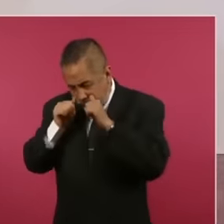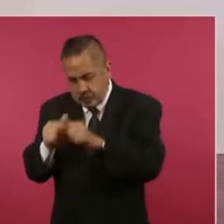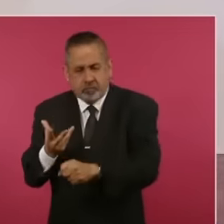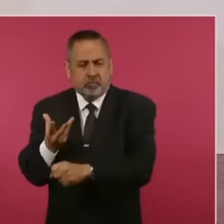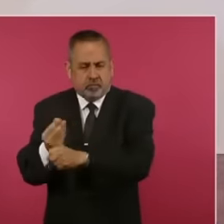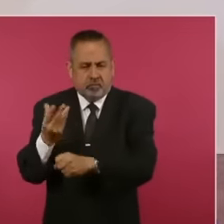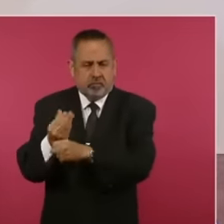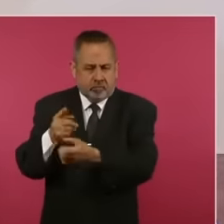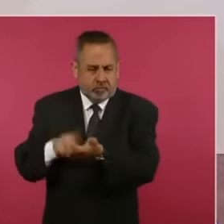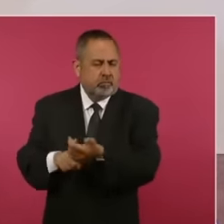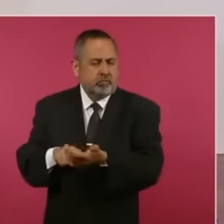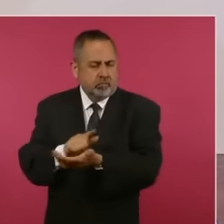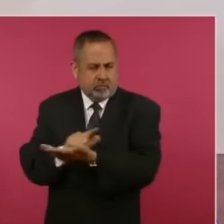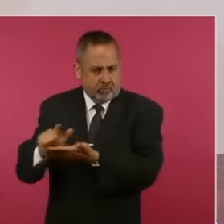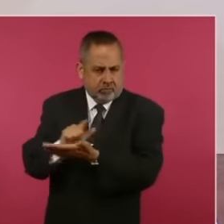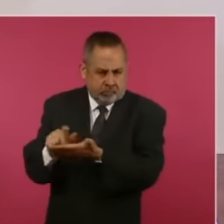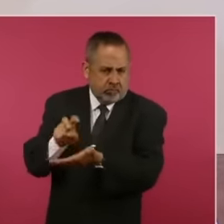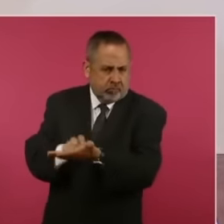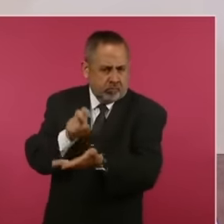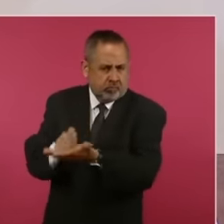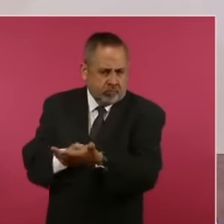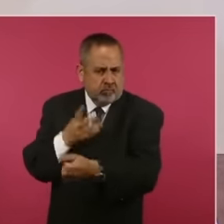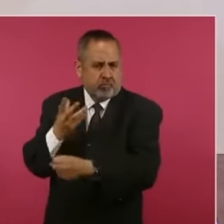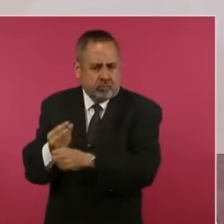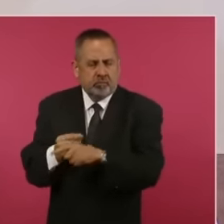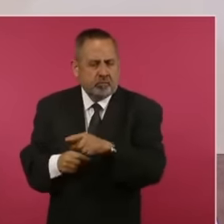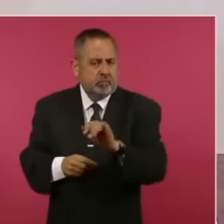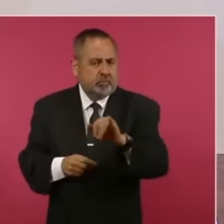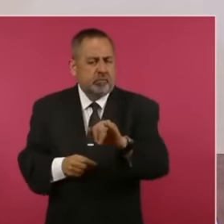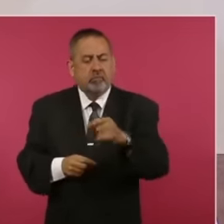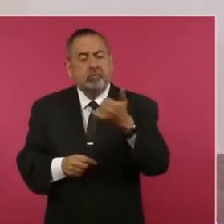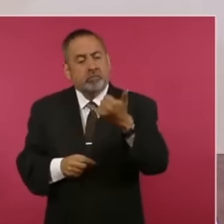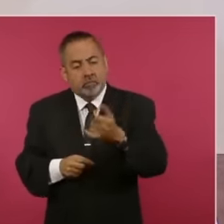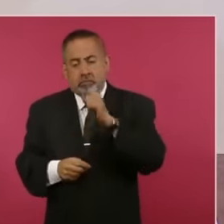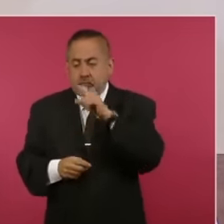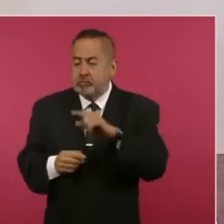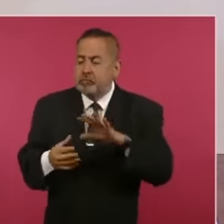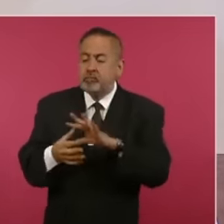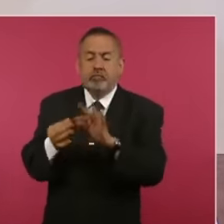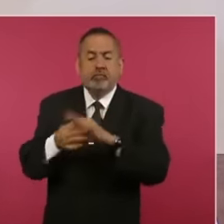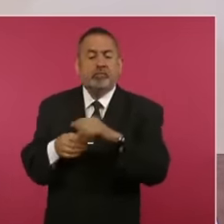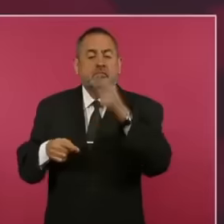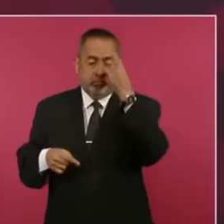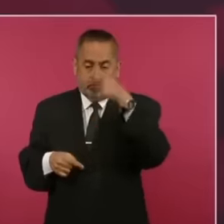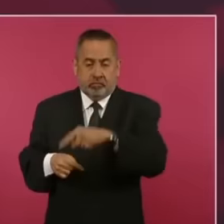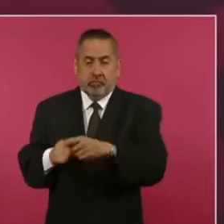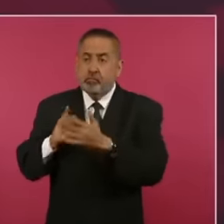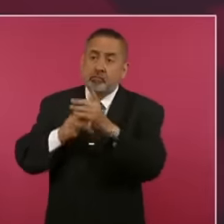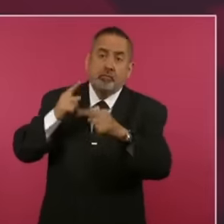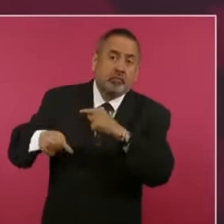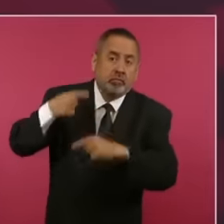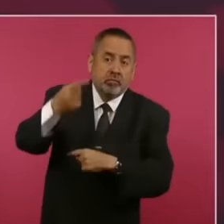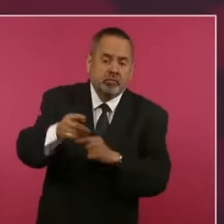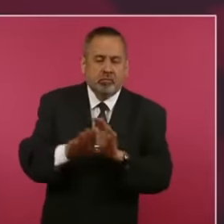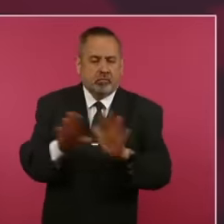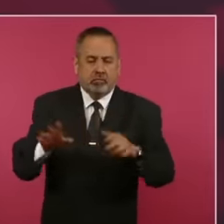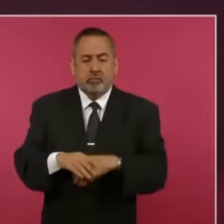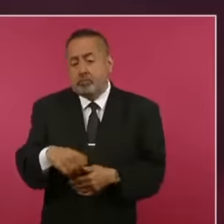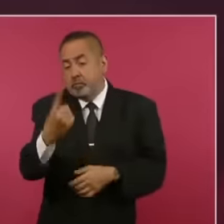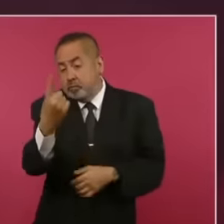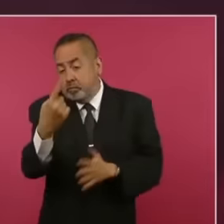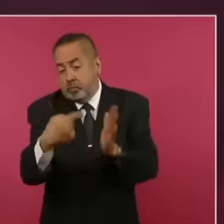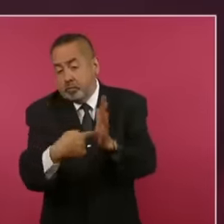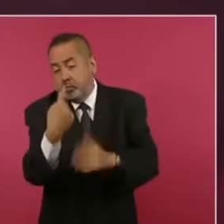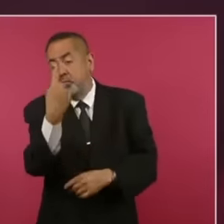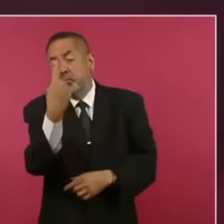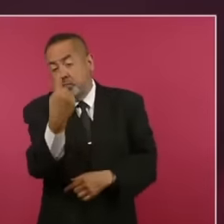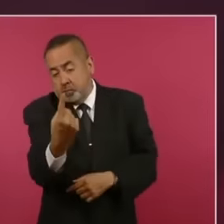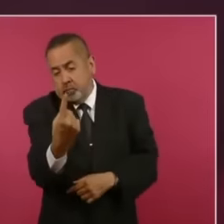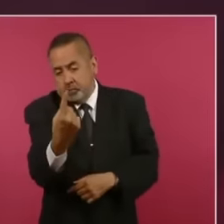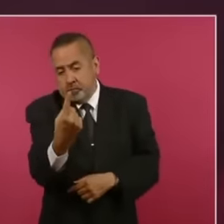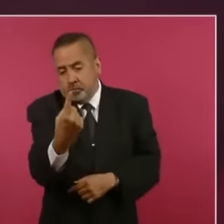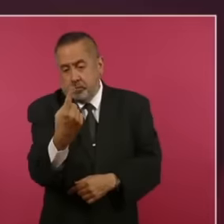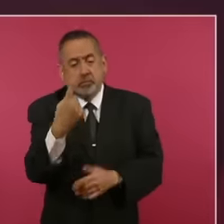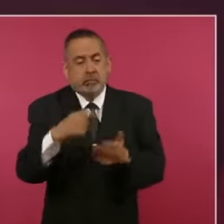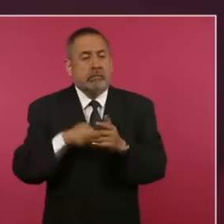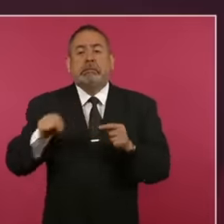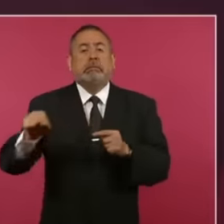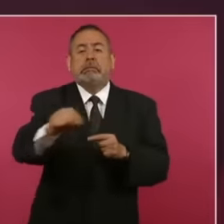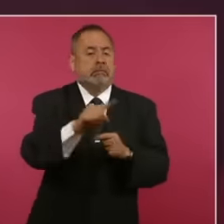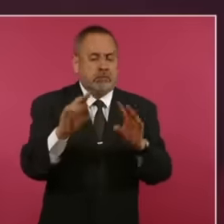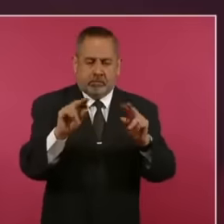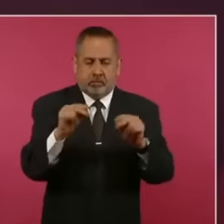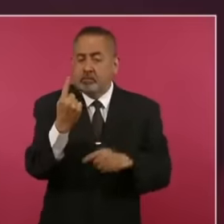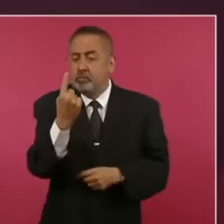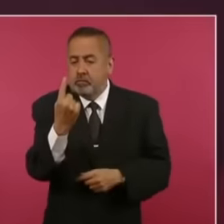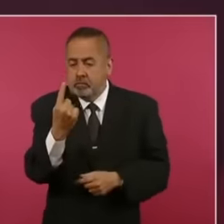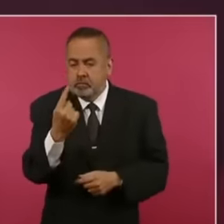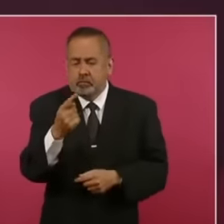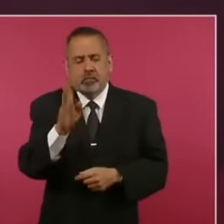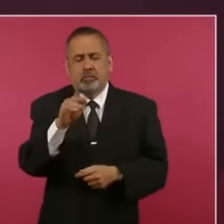situation and make sure that this does not happen again, it is a single issue, a single case but it is the same